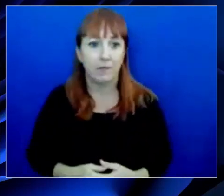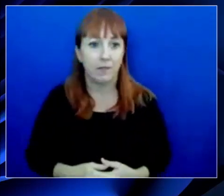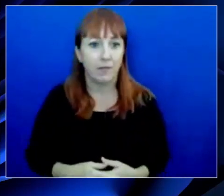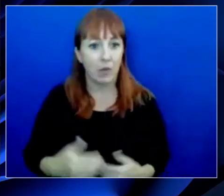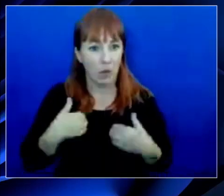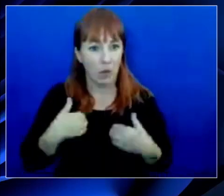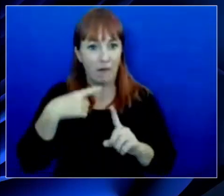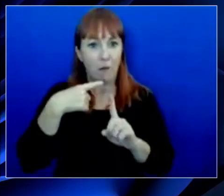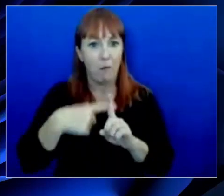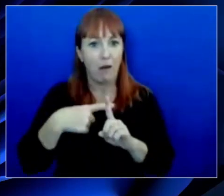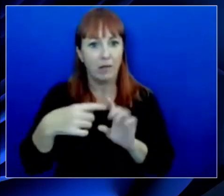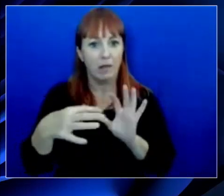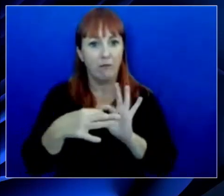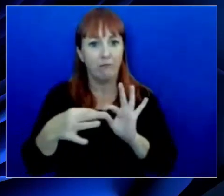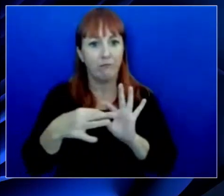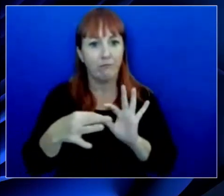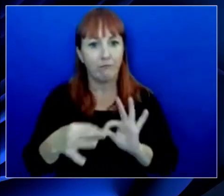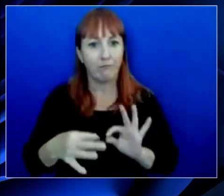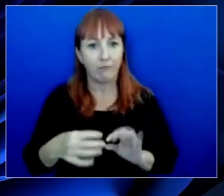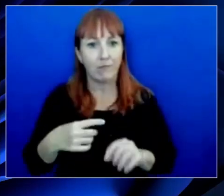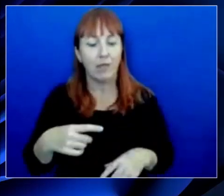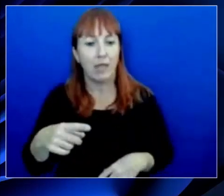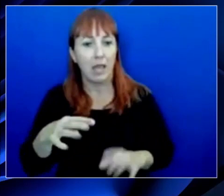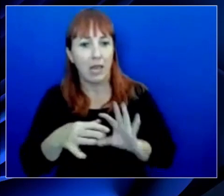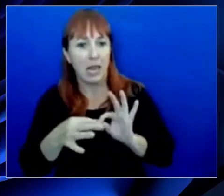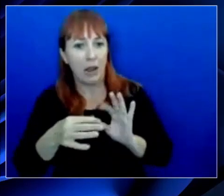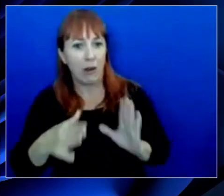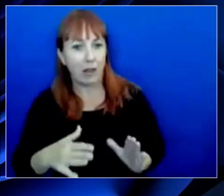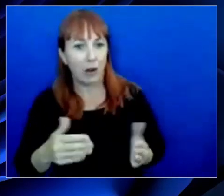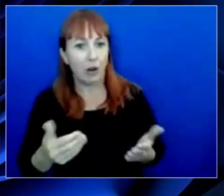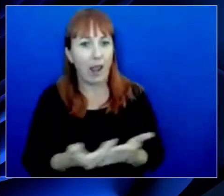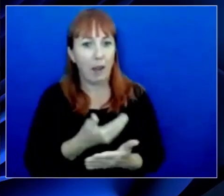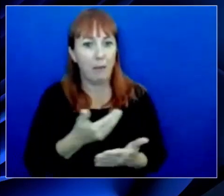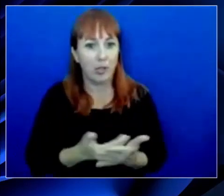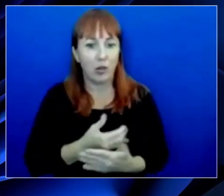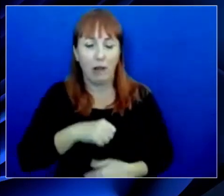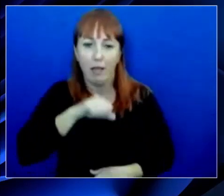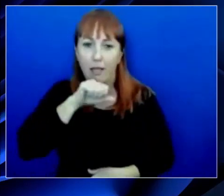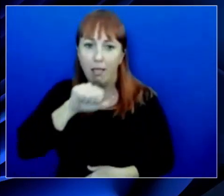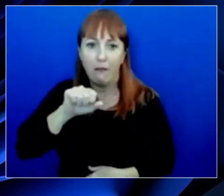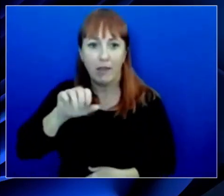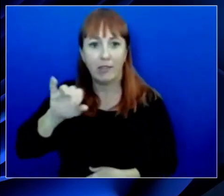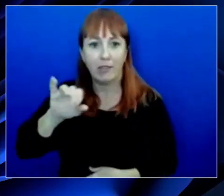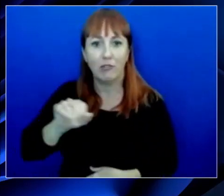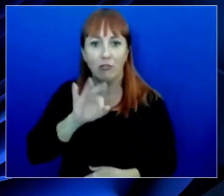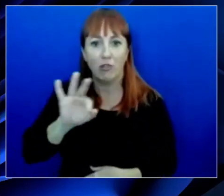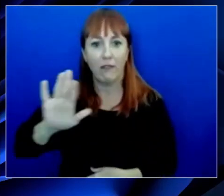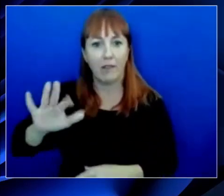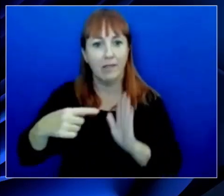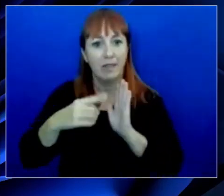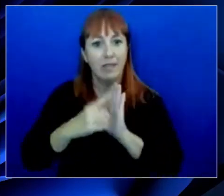feedback coming in as a narrator Amateur loving Jeff demo of it with Windows